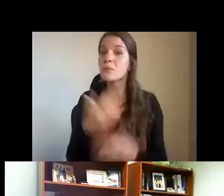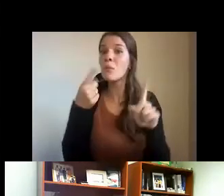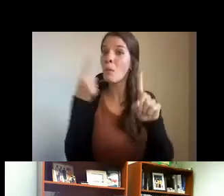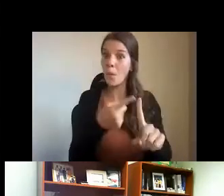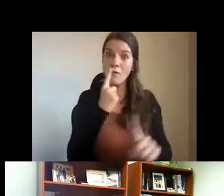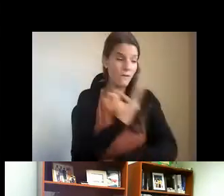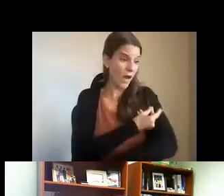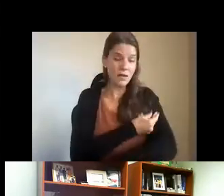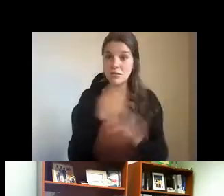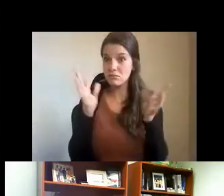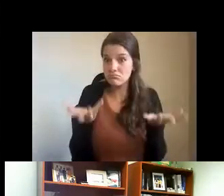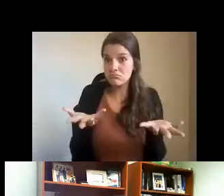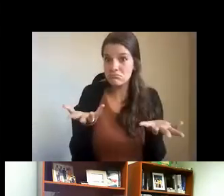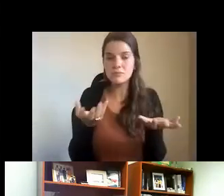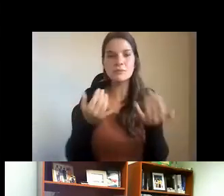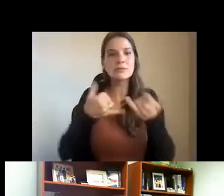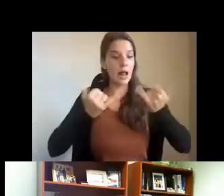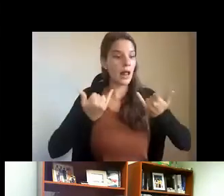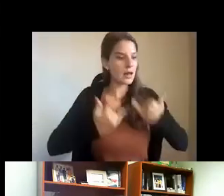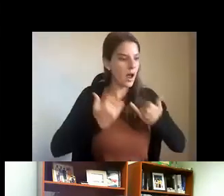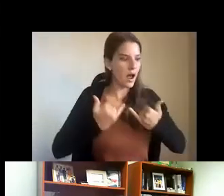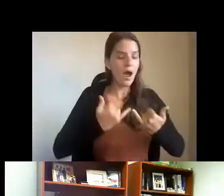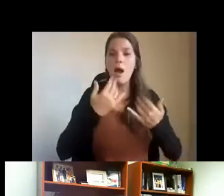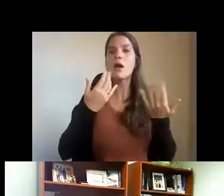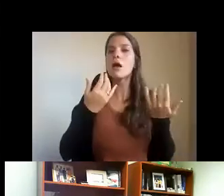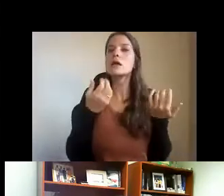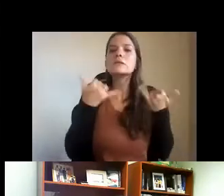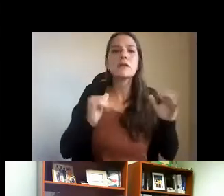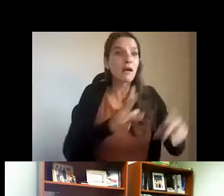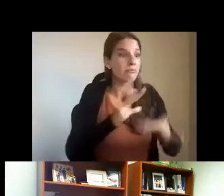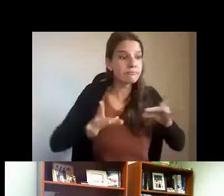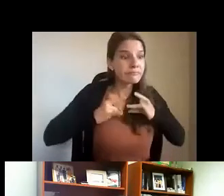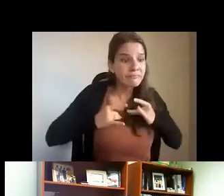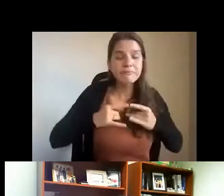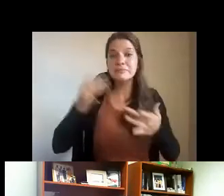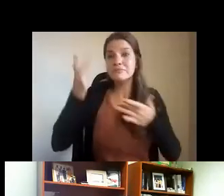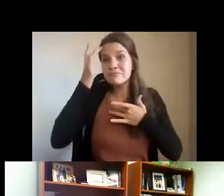even now even with the possibility of breakthrough infections these vaccines are still decreasing the